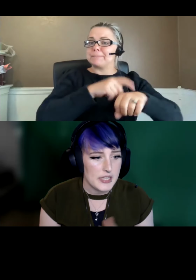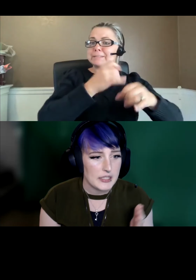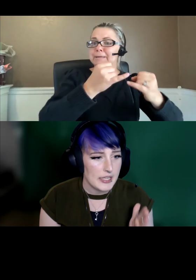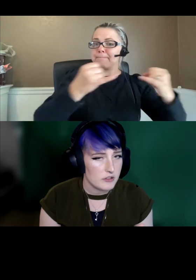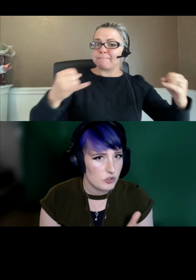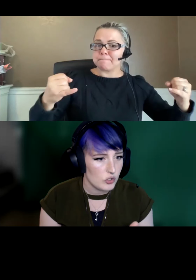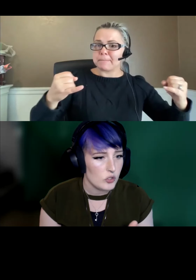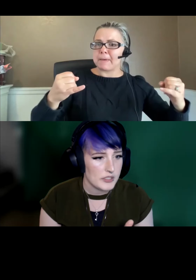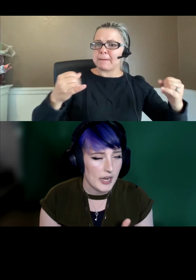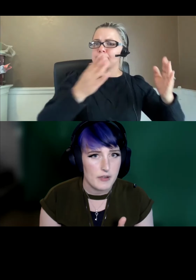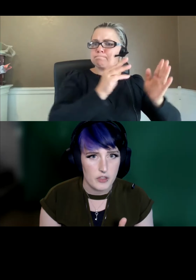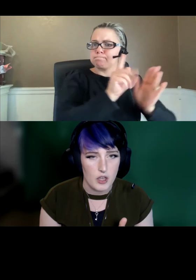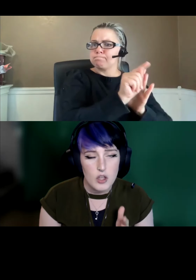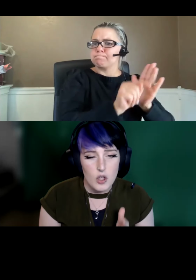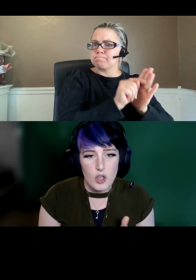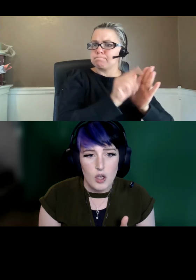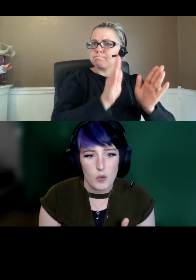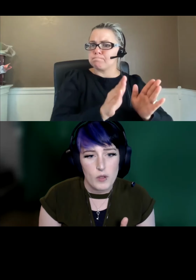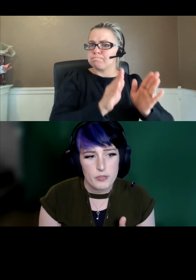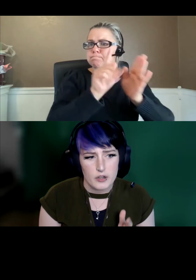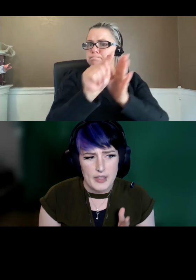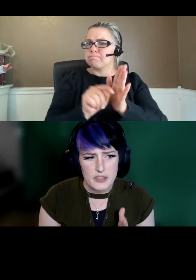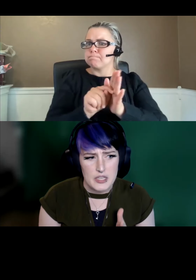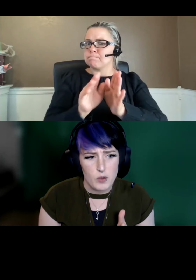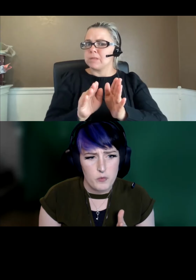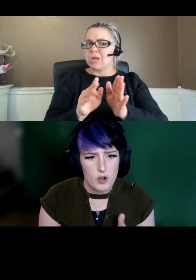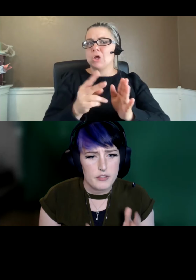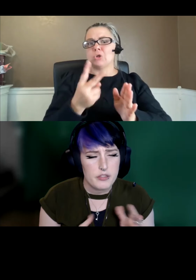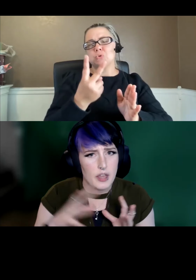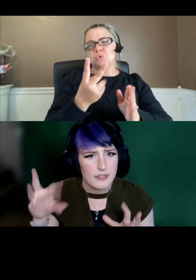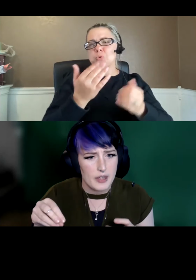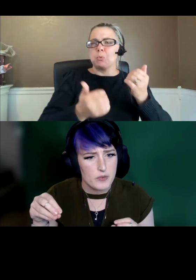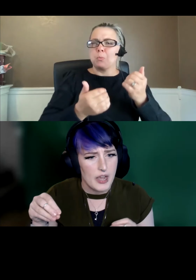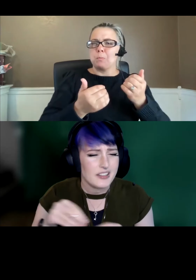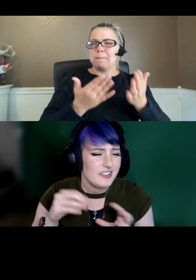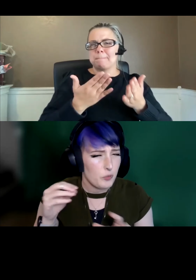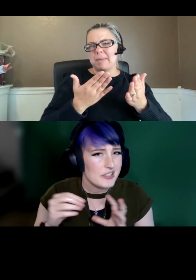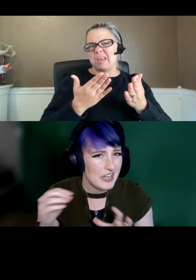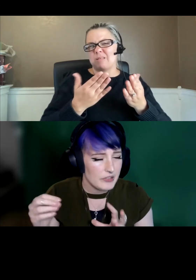I would say like two is kind of at the one third at the one-fourth and then we've got three's kind